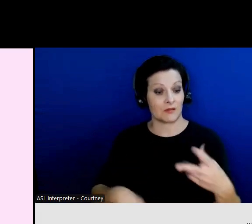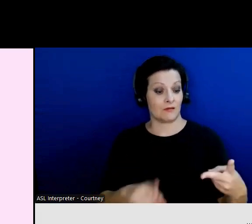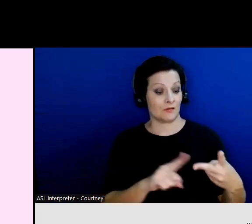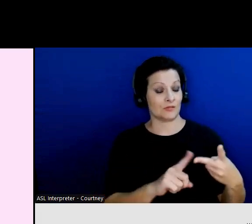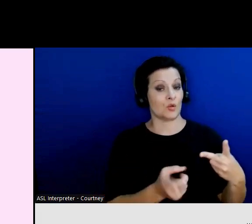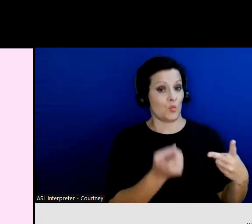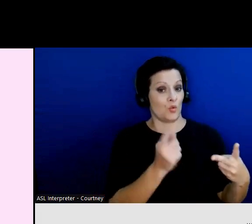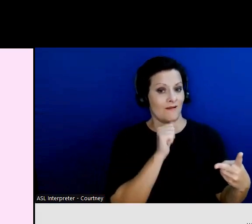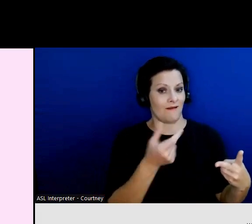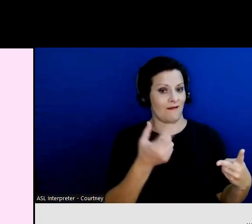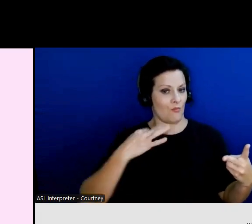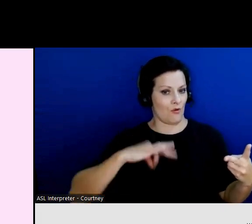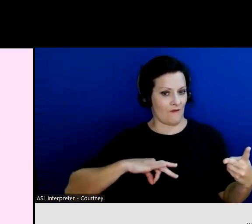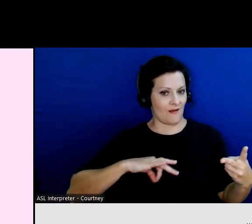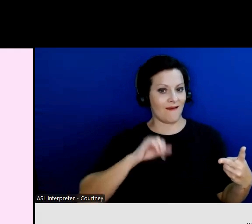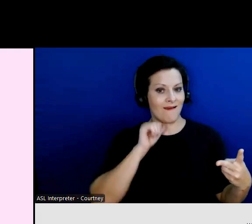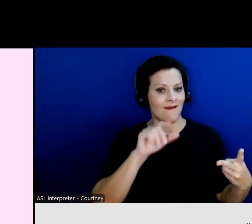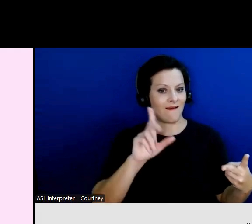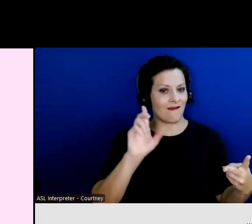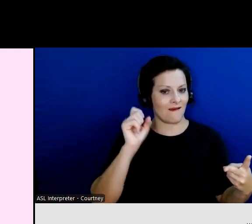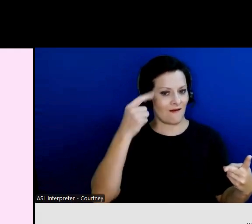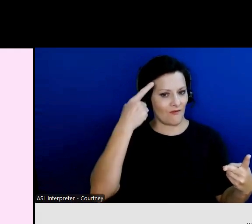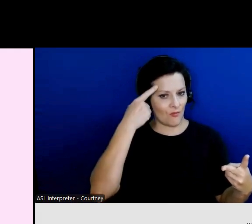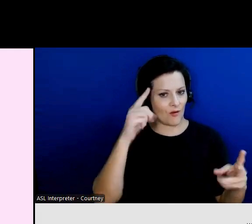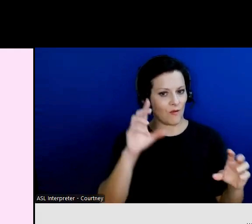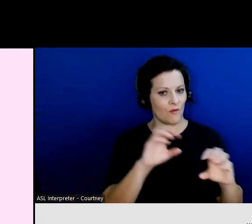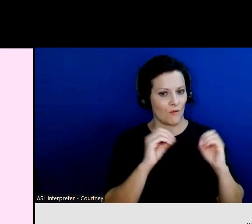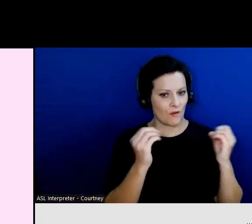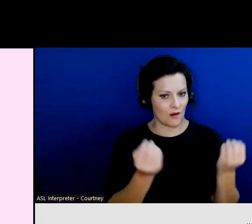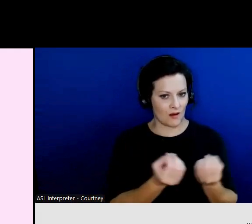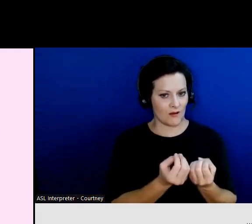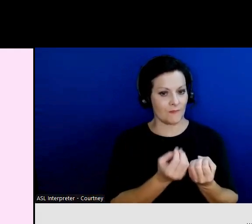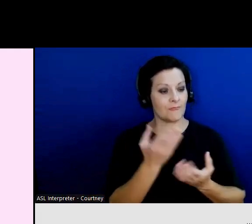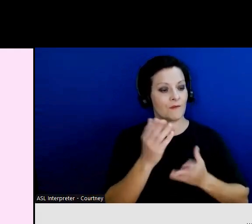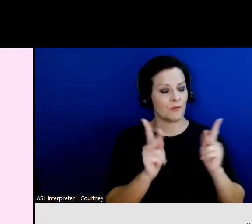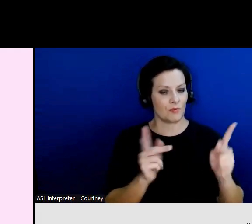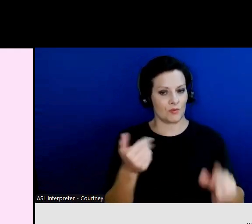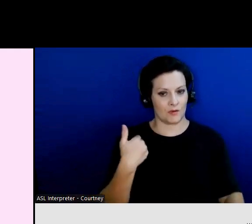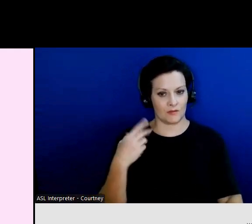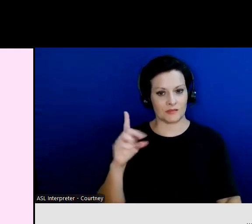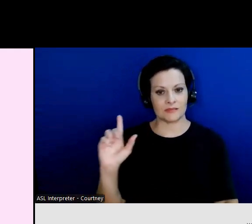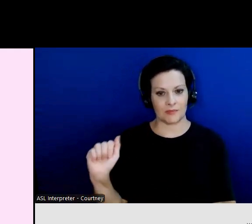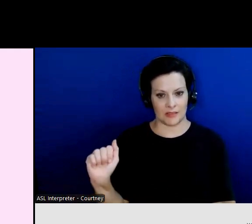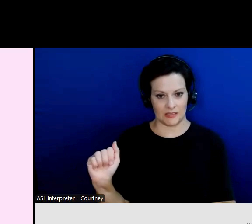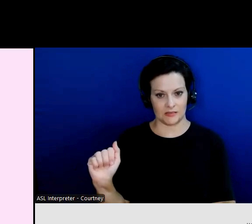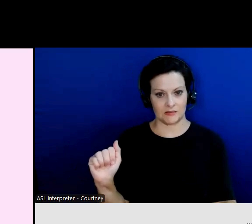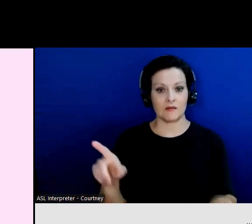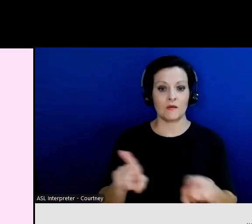nongovernmental organization serving individuals with disabilities and/or Deaf people.